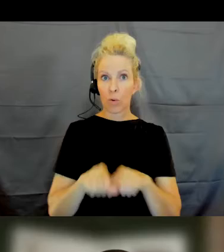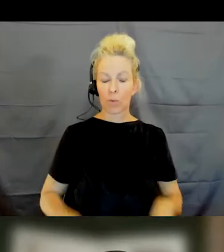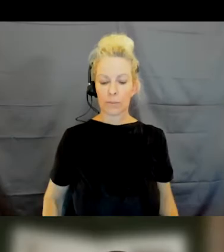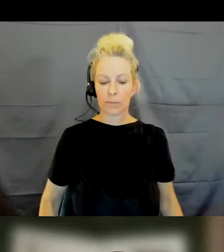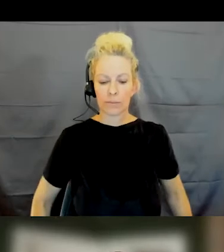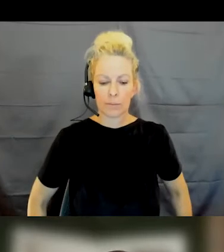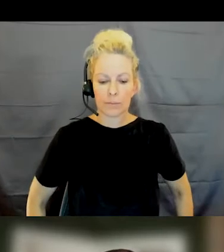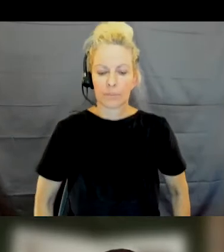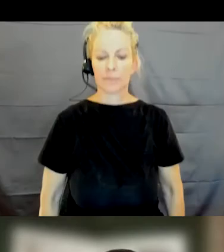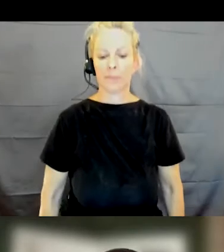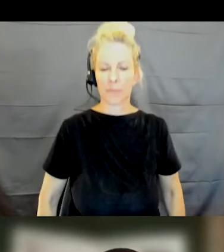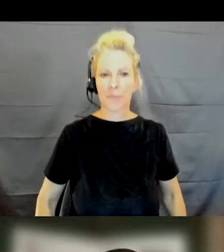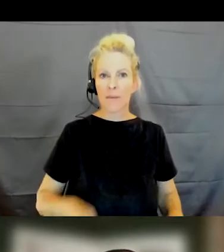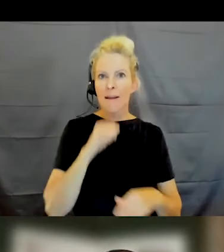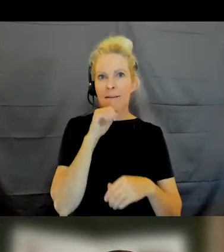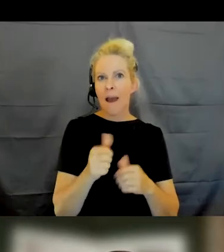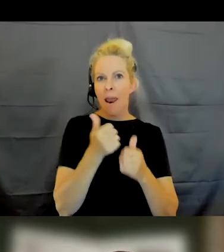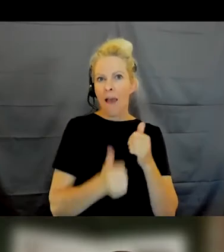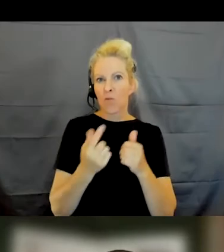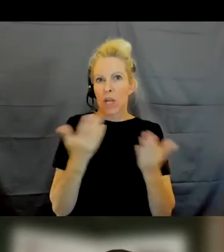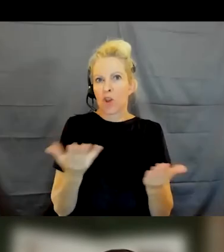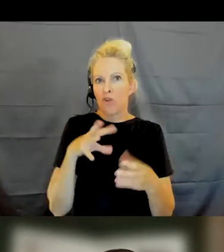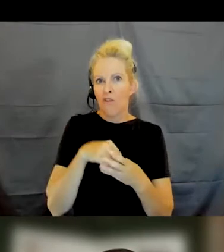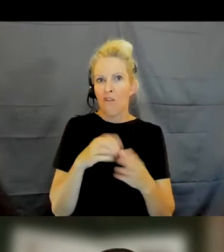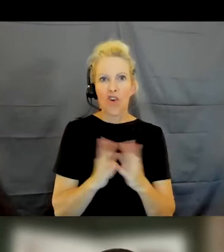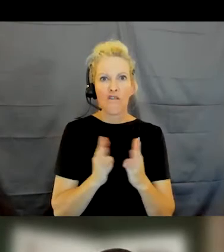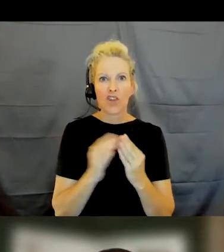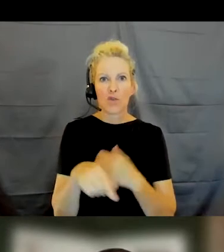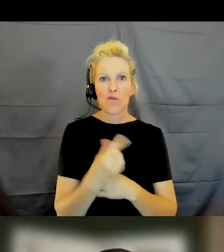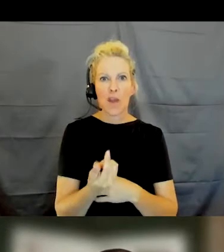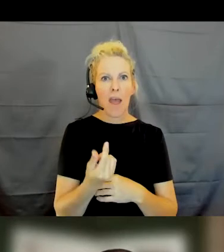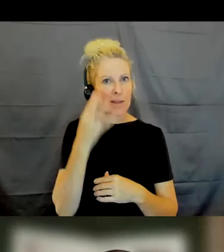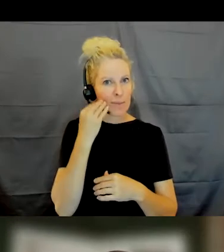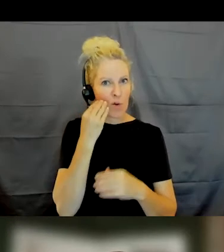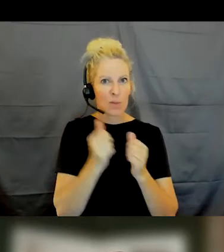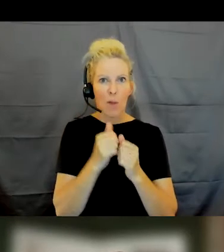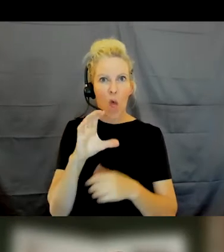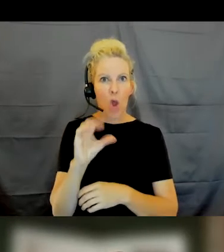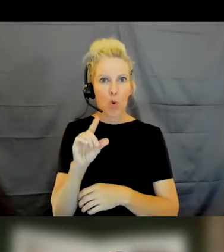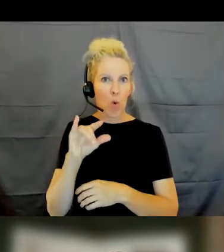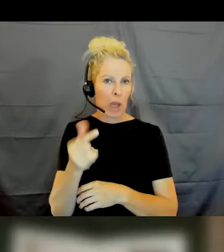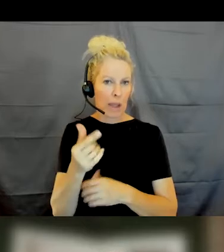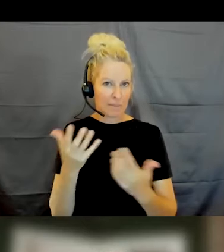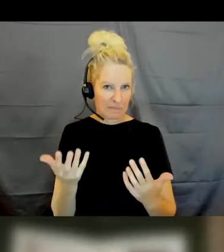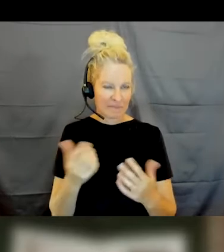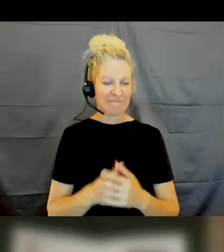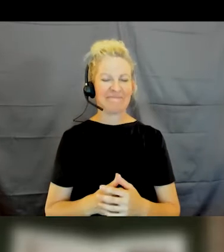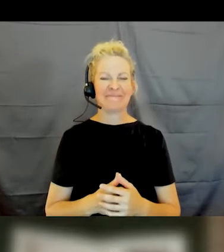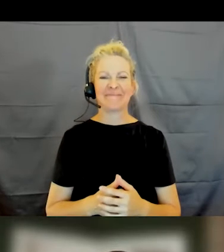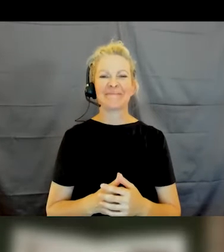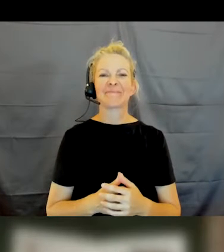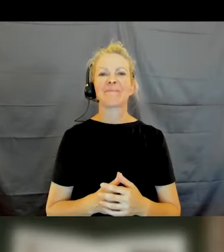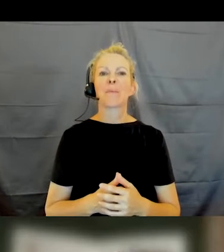lovely event codes absolutely so this might not be in your day-to-day life. I want to share in a